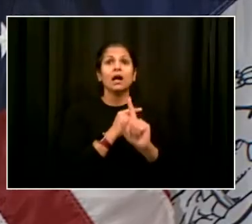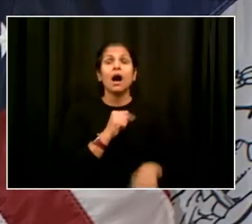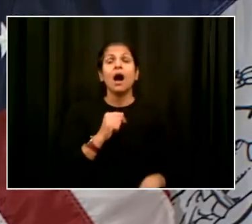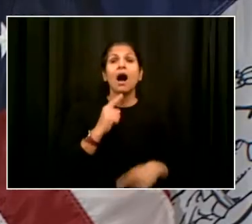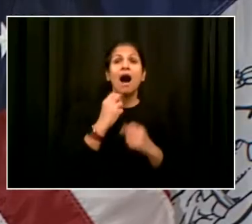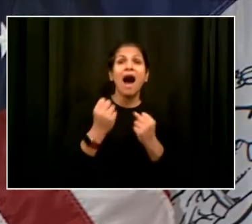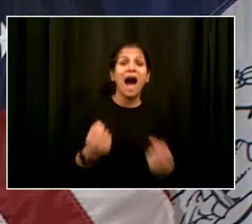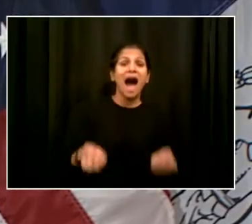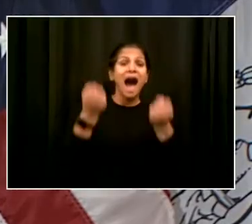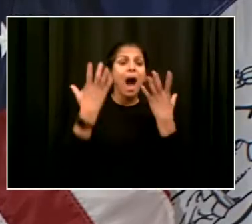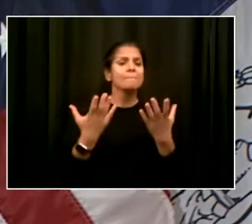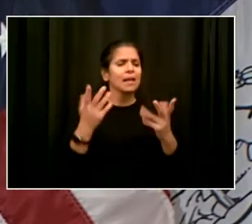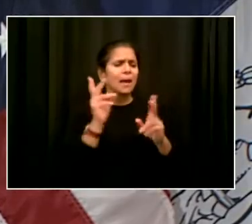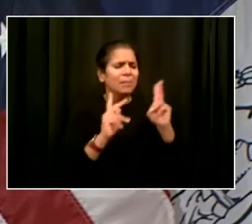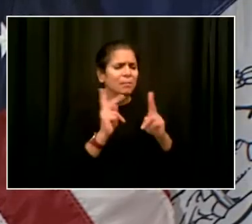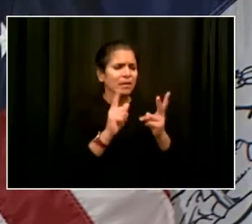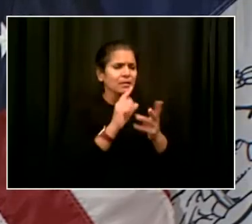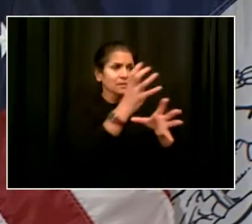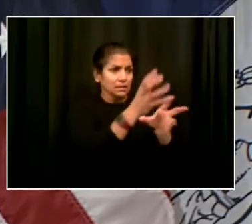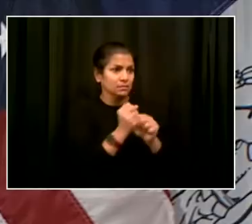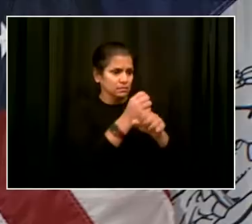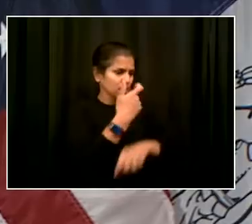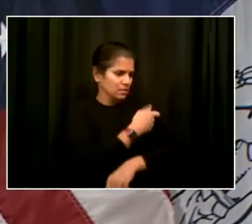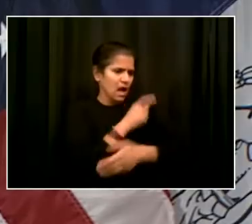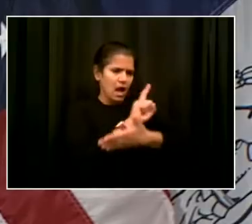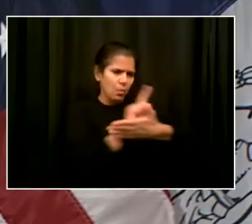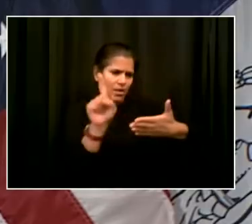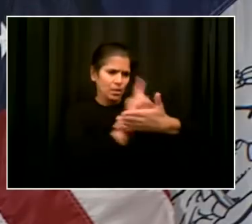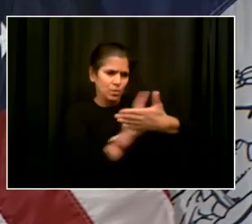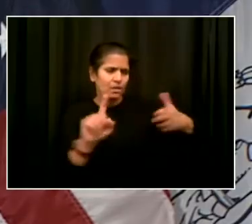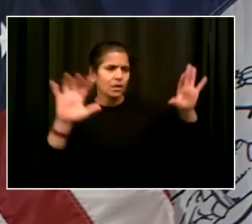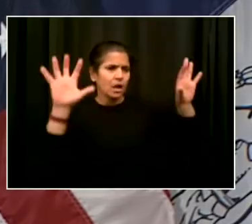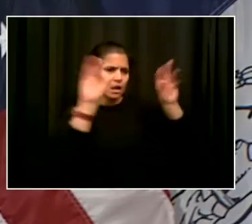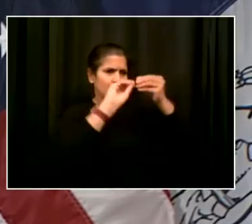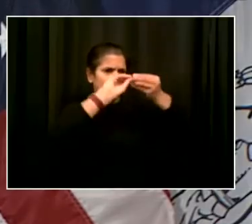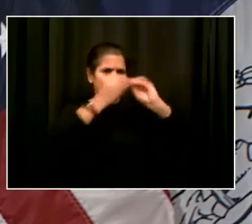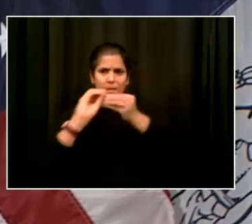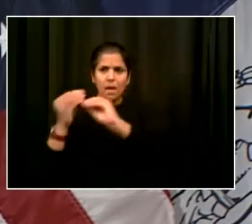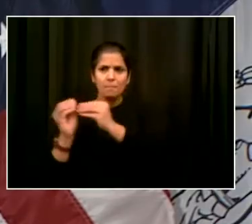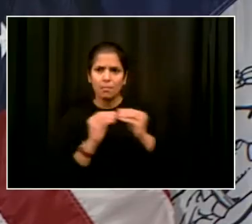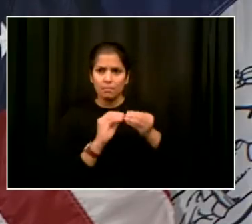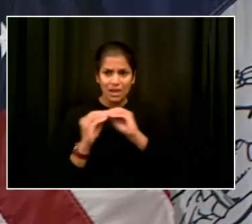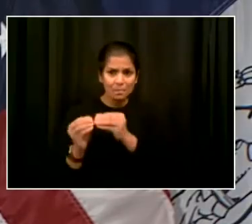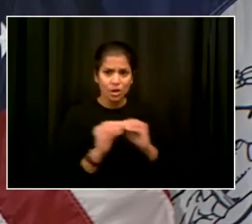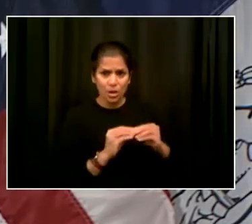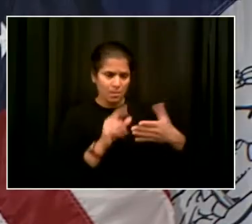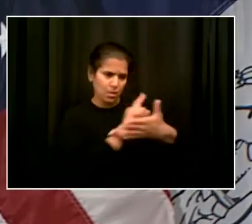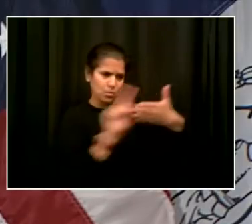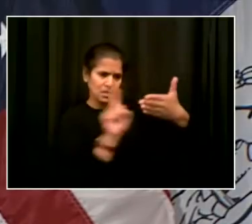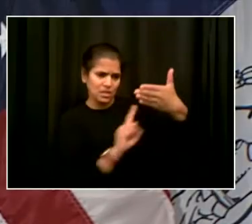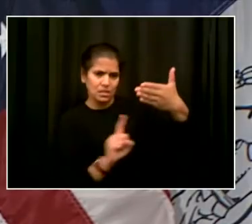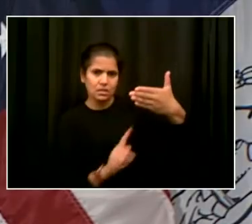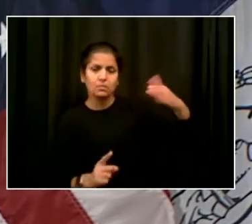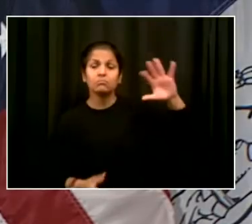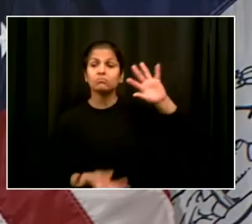REAL QUESTION, HOW MANY DOSES IN HHER AABILITY TO MAKE SURE WE CONSTANTLY STATE